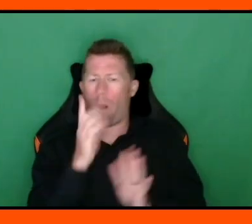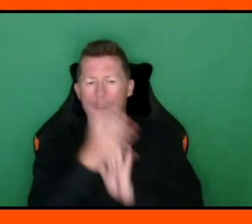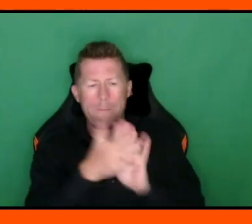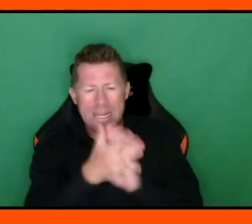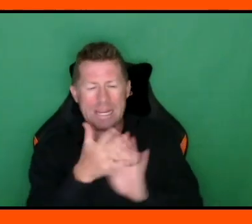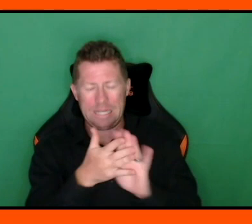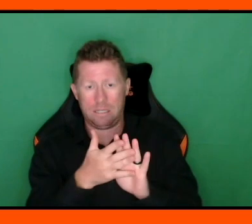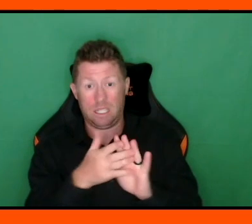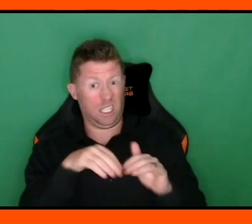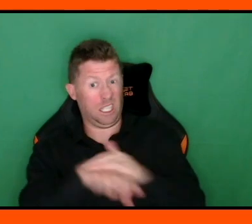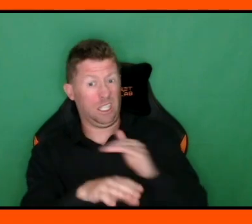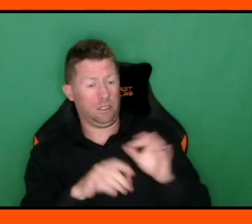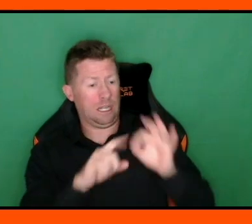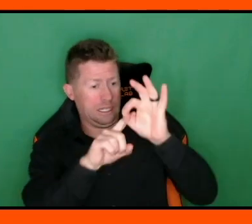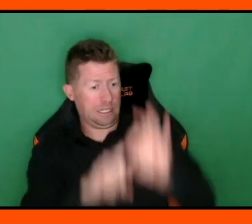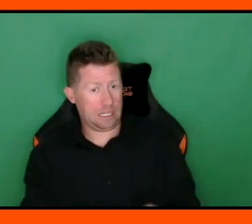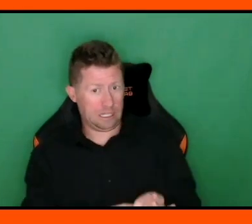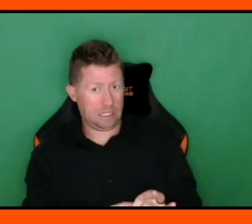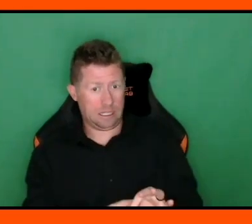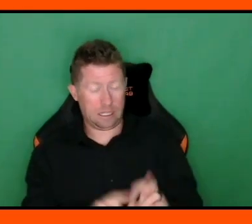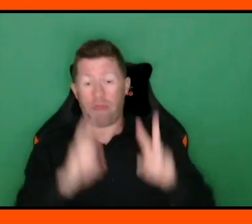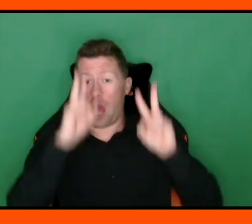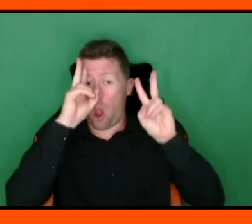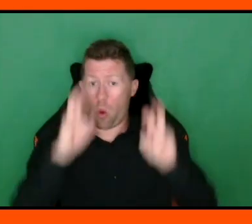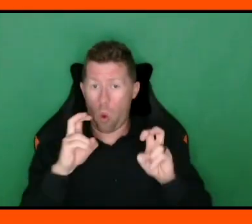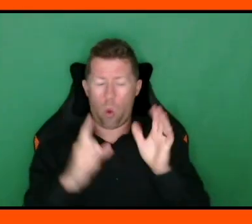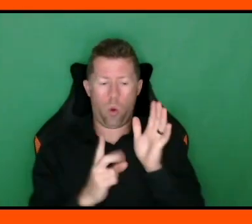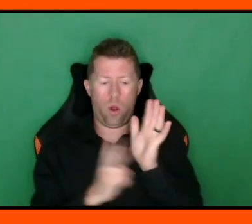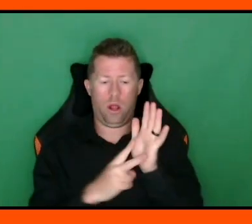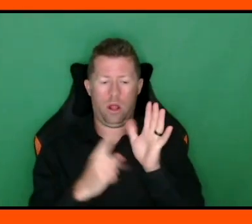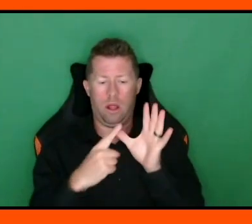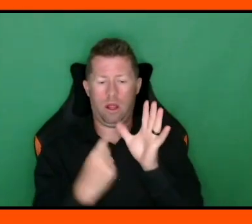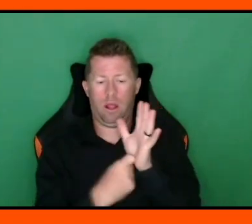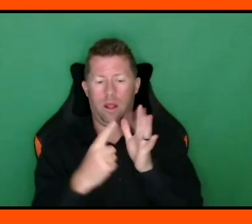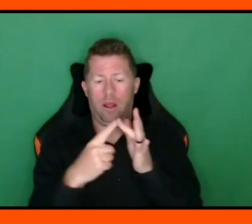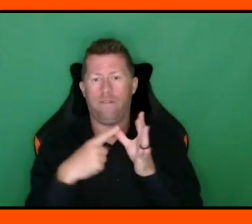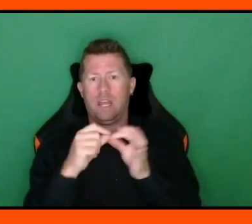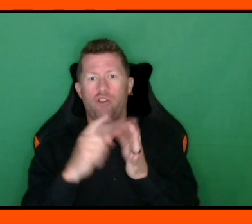which we call Census variables on the ABS website. You can go to the Census tab